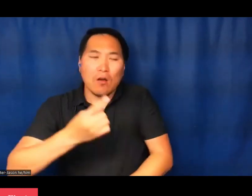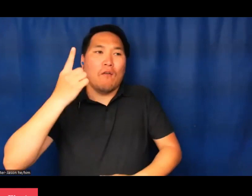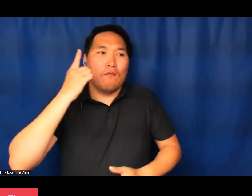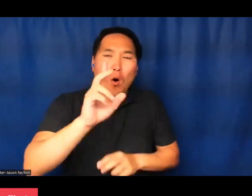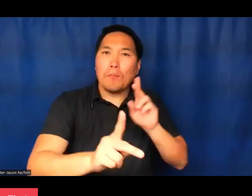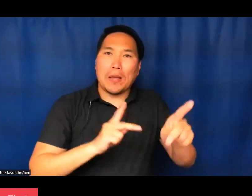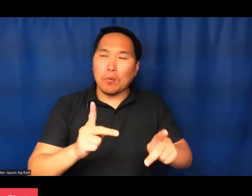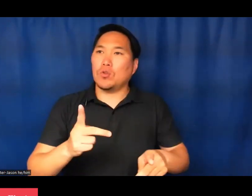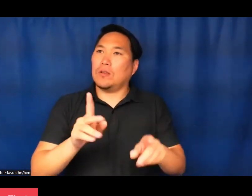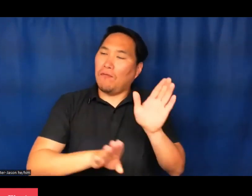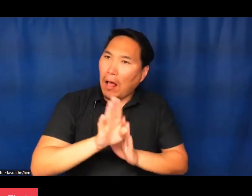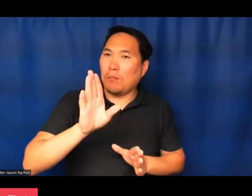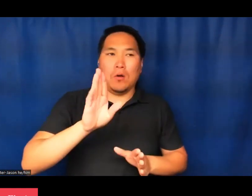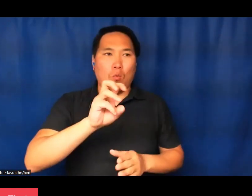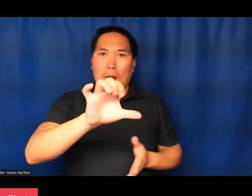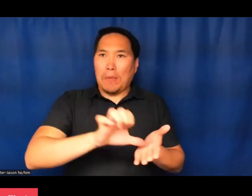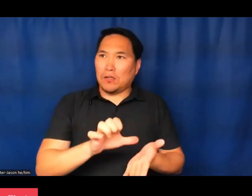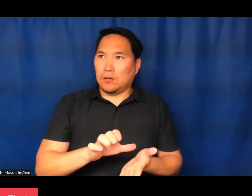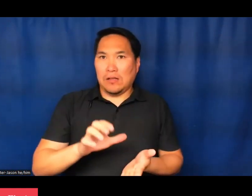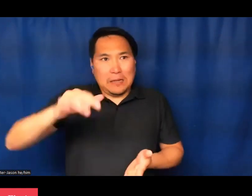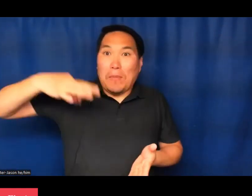They get some benefits. So along with those benefits come some requirements.